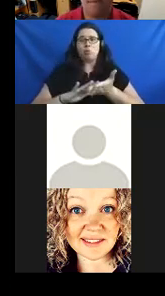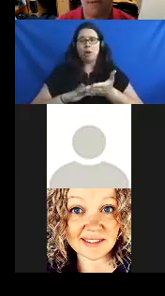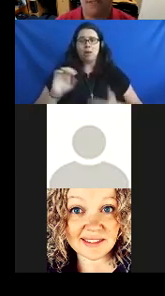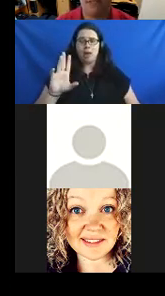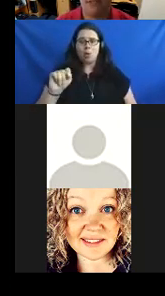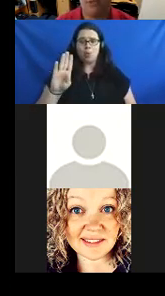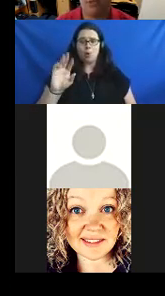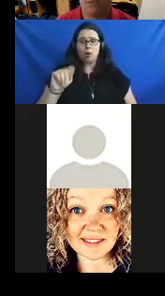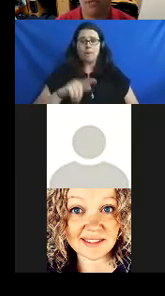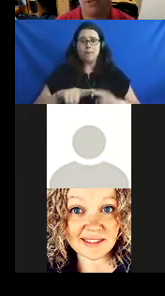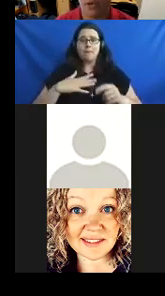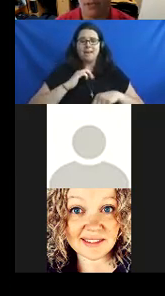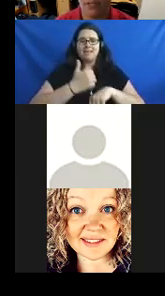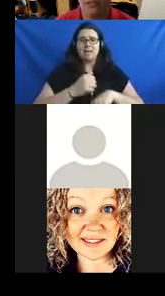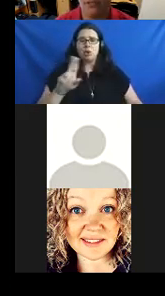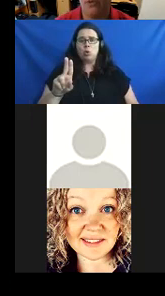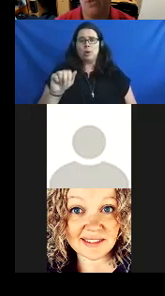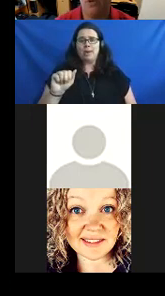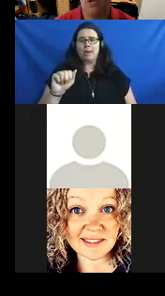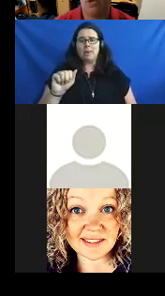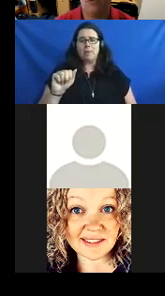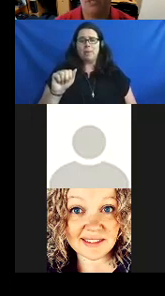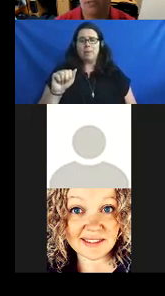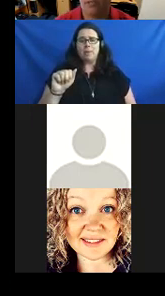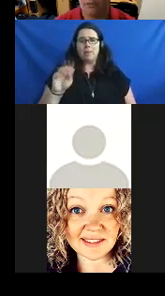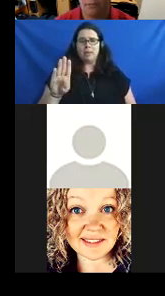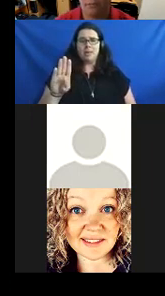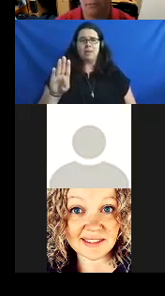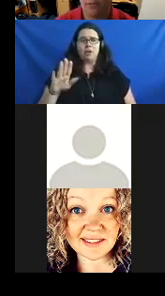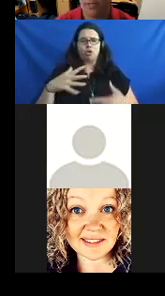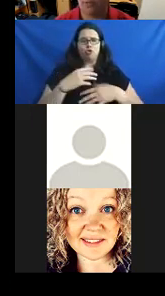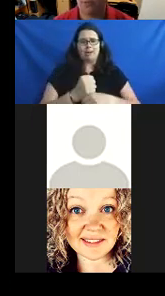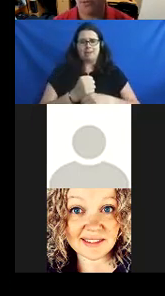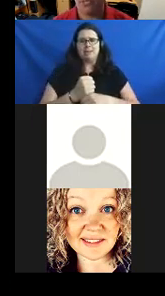MINE SET TO UEB CONTRACTED, WHICH IS WHAT WE ARE USING